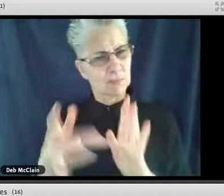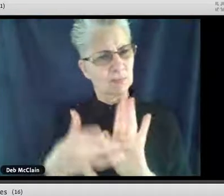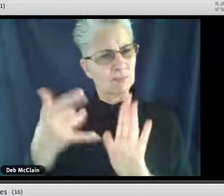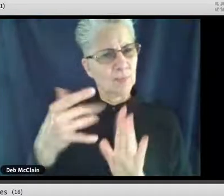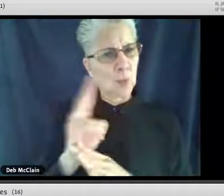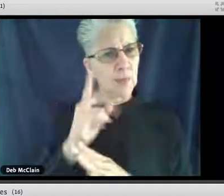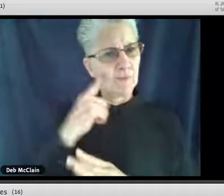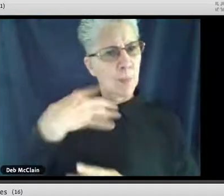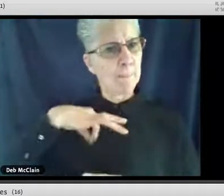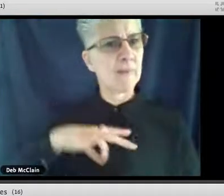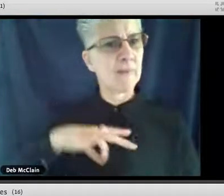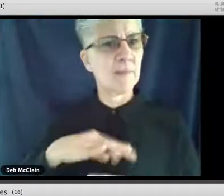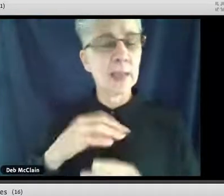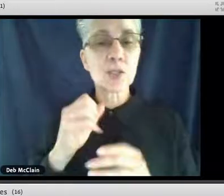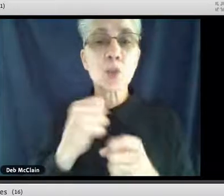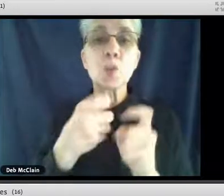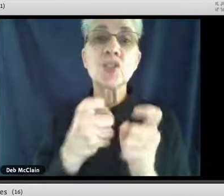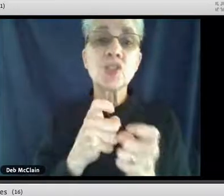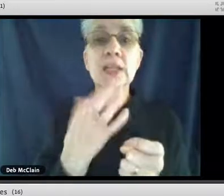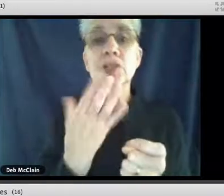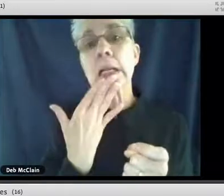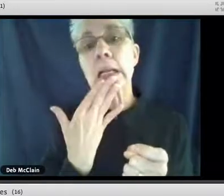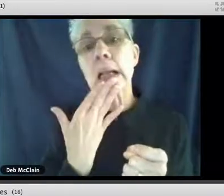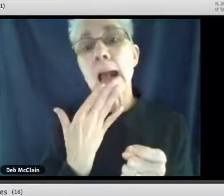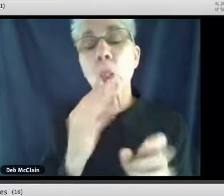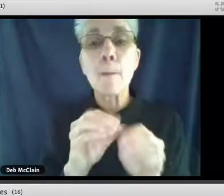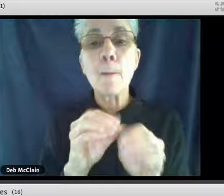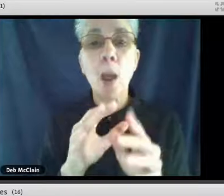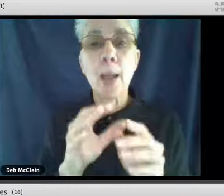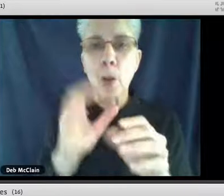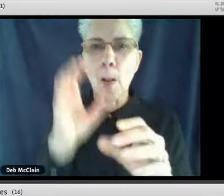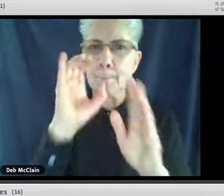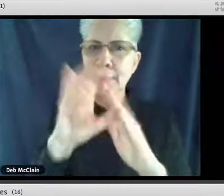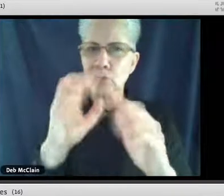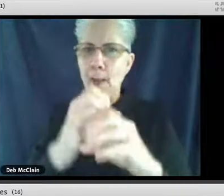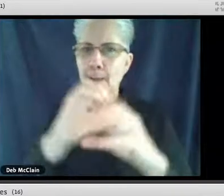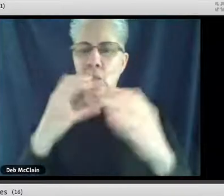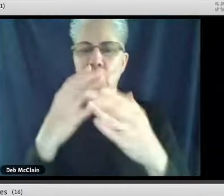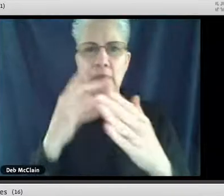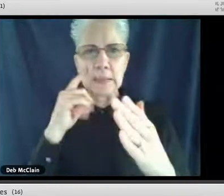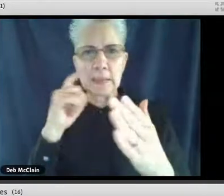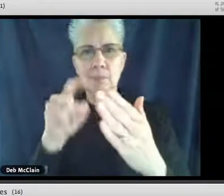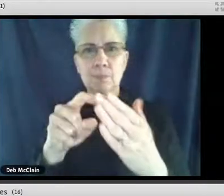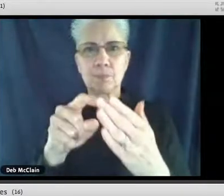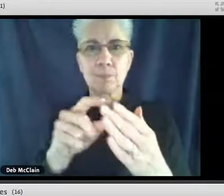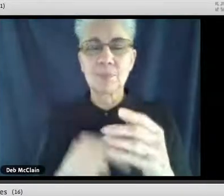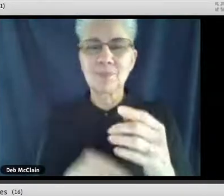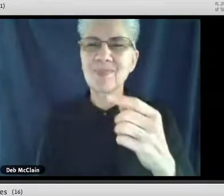by making colors brighter, images bigger, things stand out. This site doesn't have anything that really stands out, right?